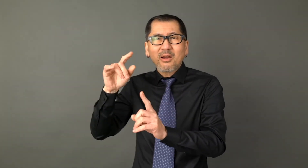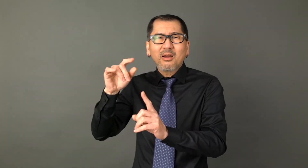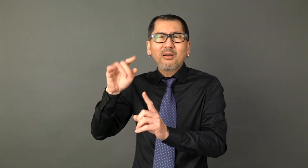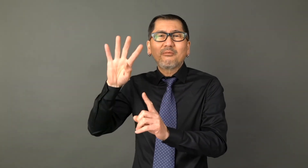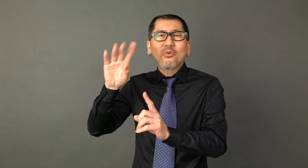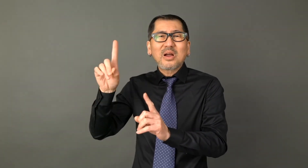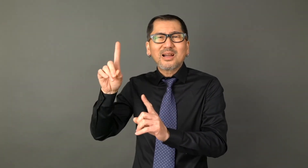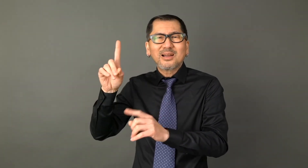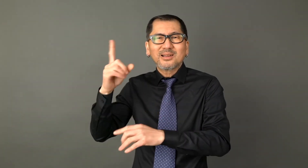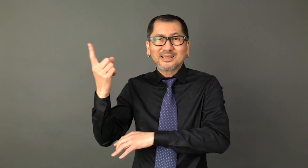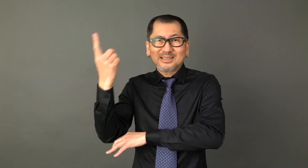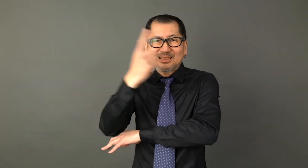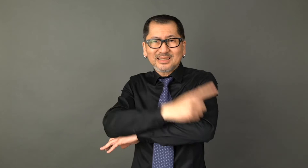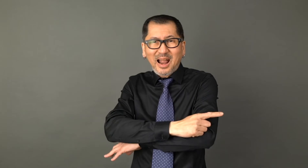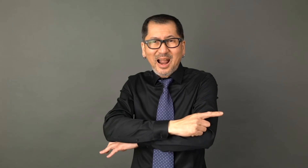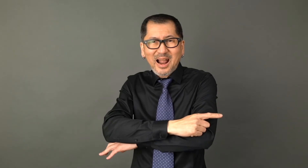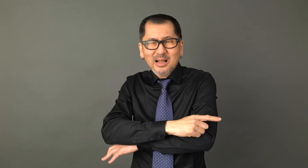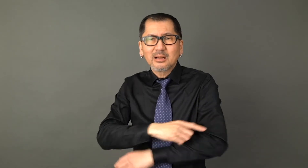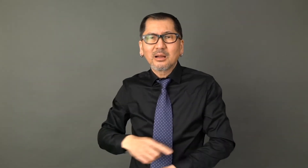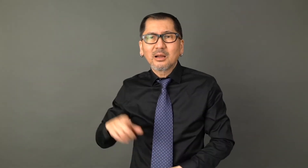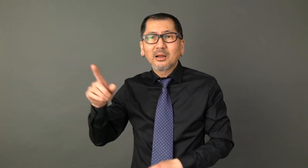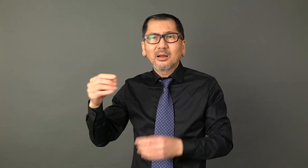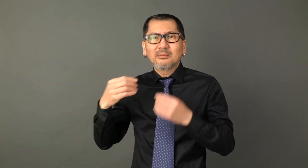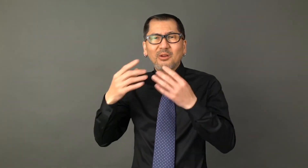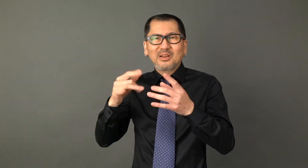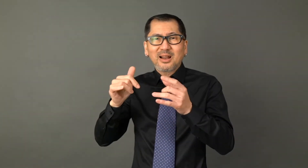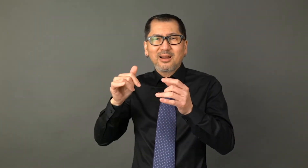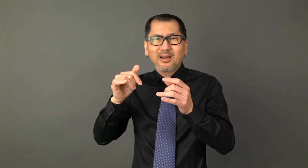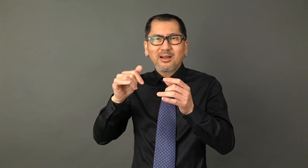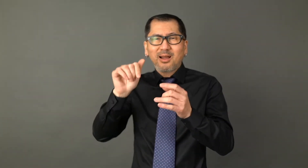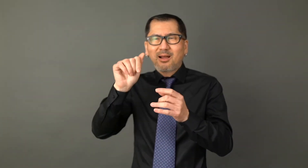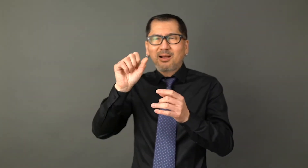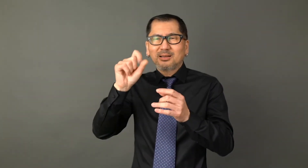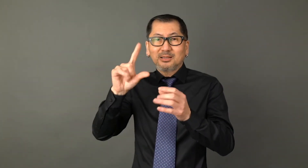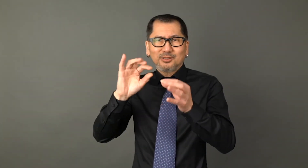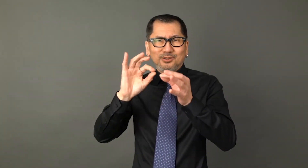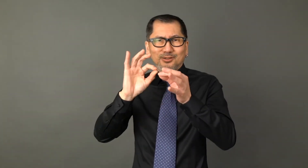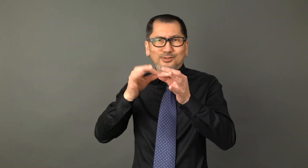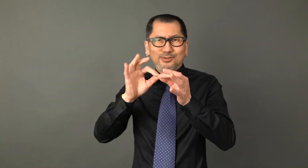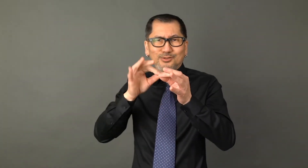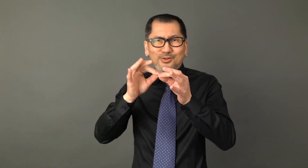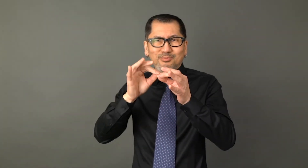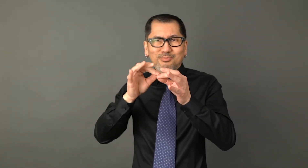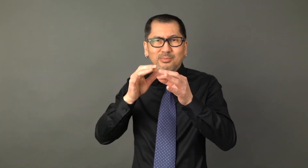and stayed for 41 days. The hospital provided ASL interpreters